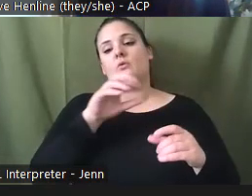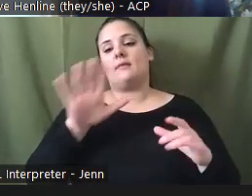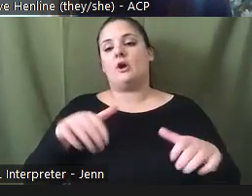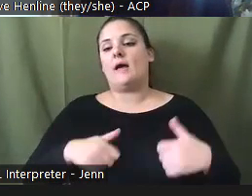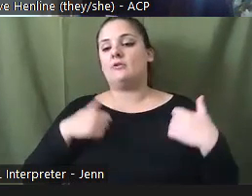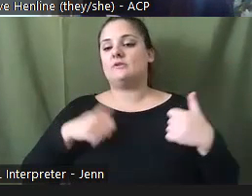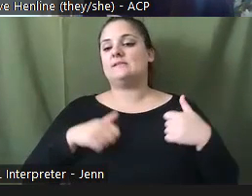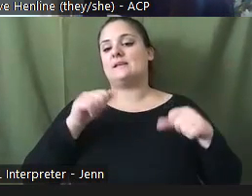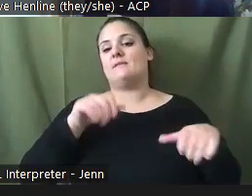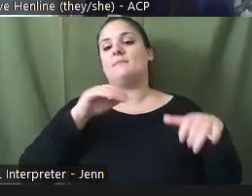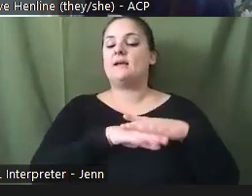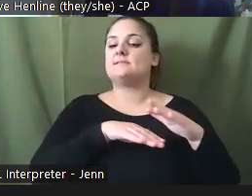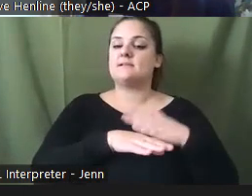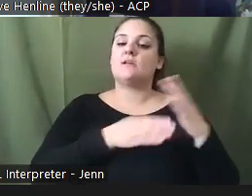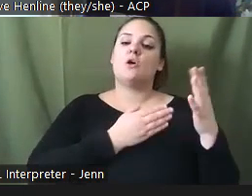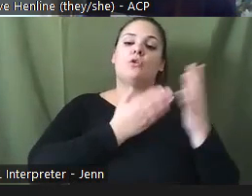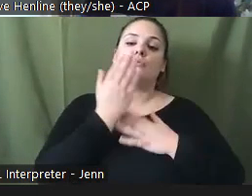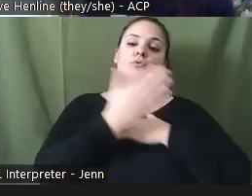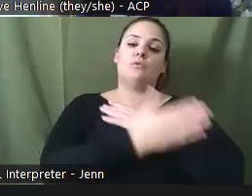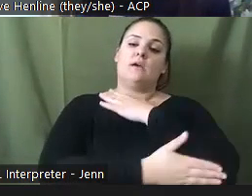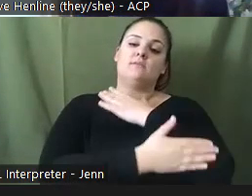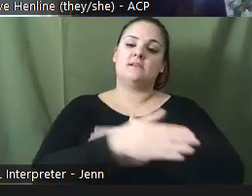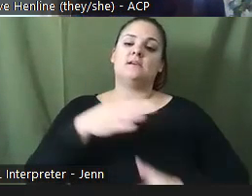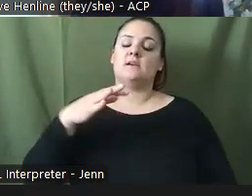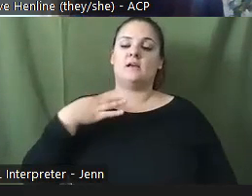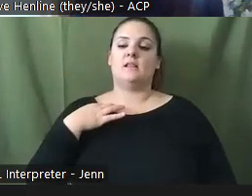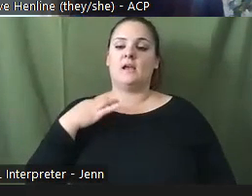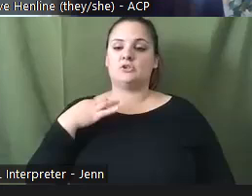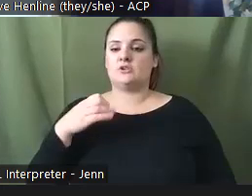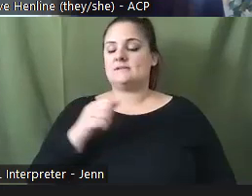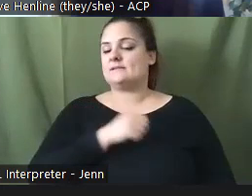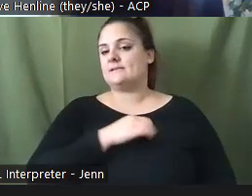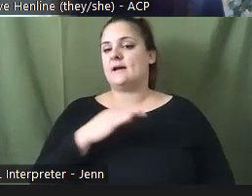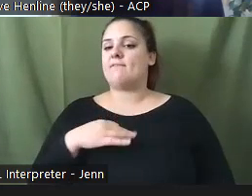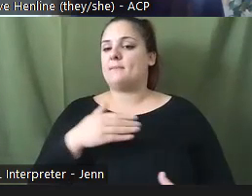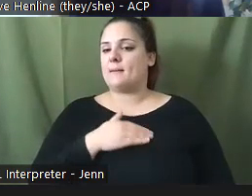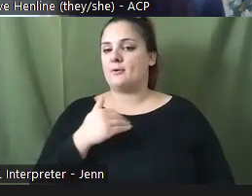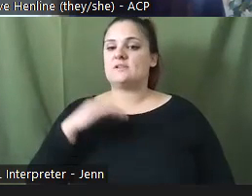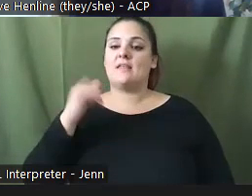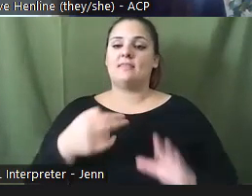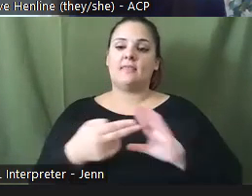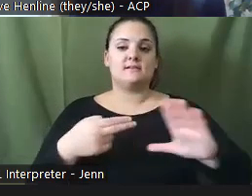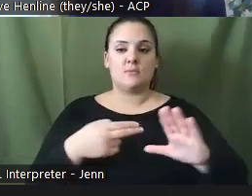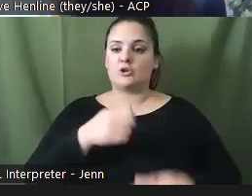accessed through county election staff members. It is marked confidential, the address is marked